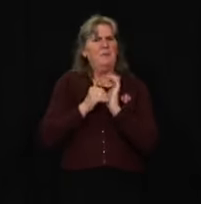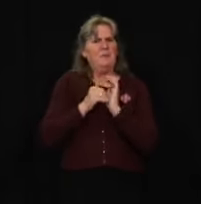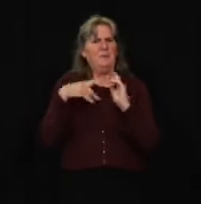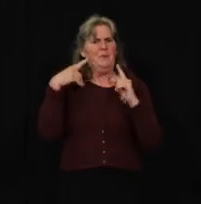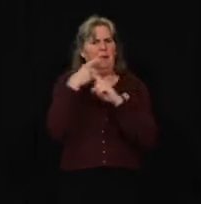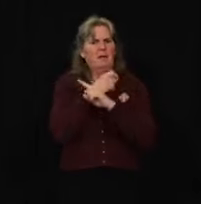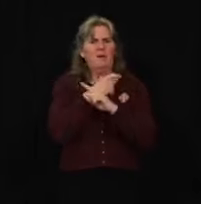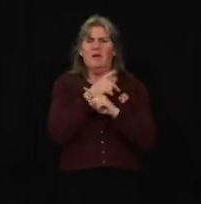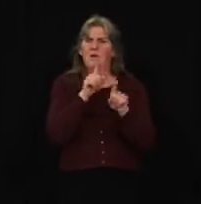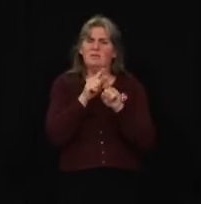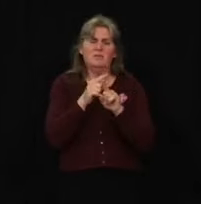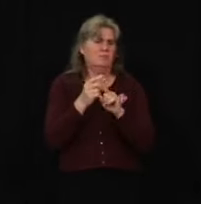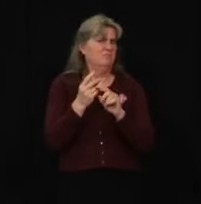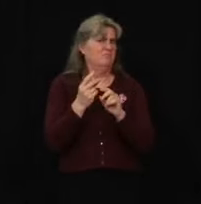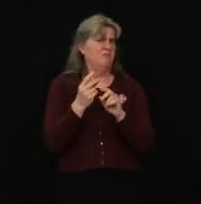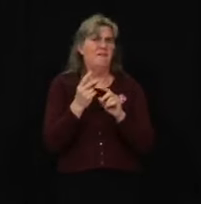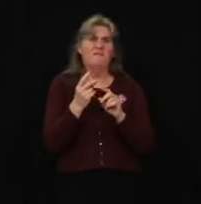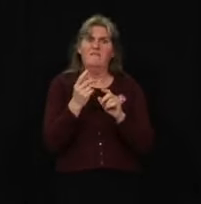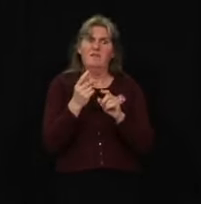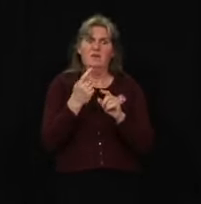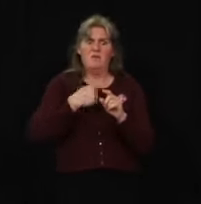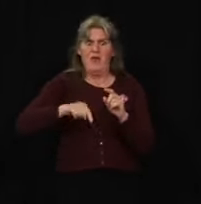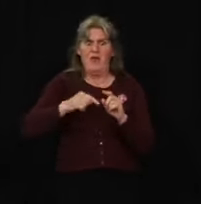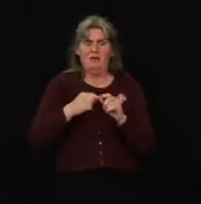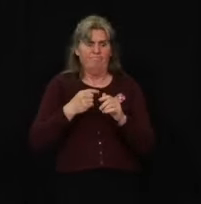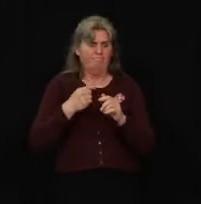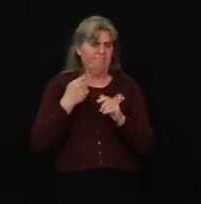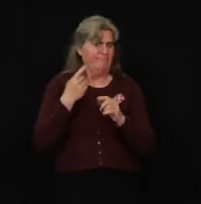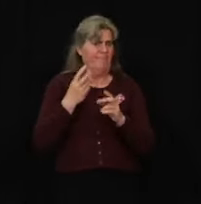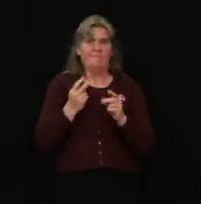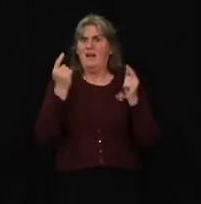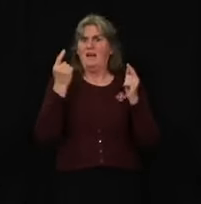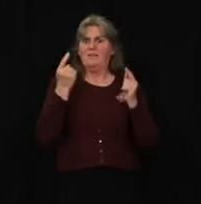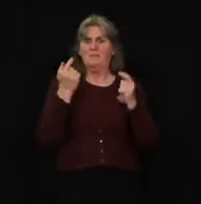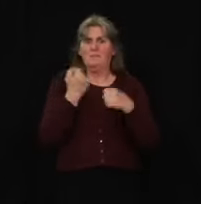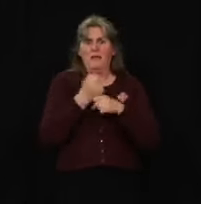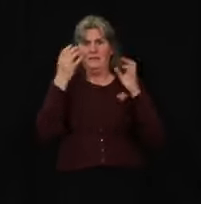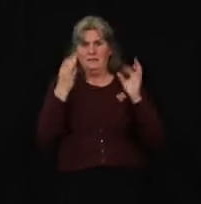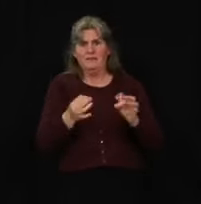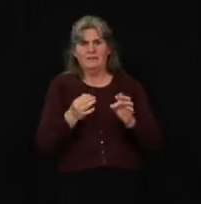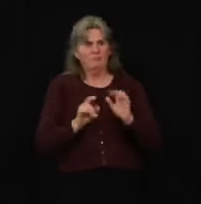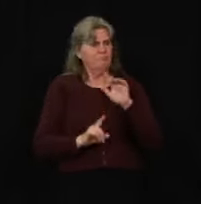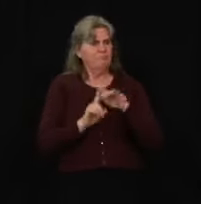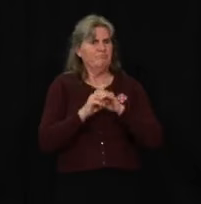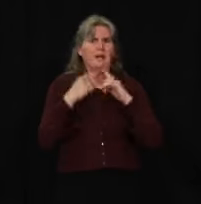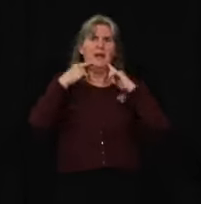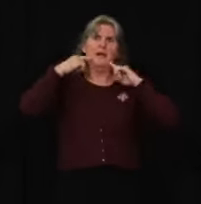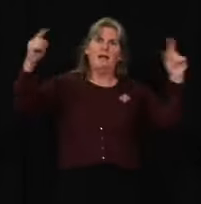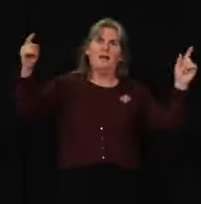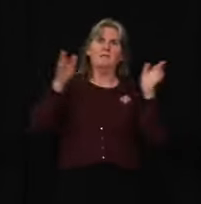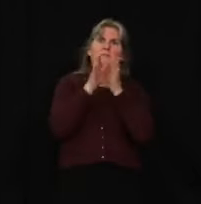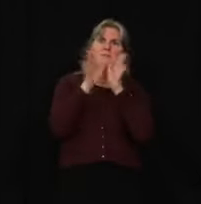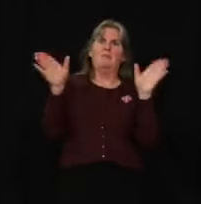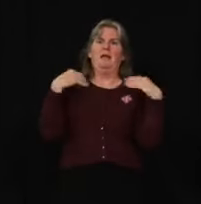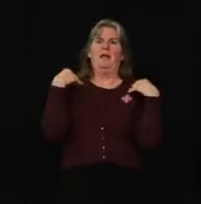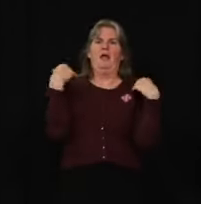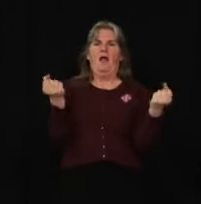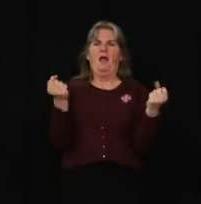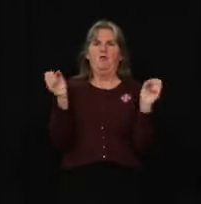are monitoring the situation, making sure about our number 1 goal of not having a curve and not having a strain on our